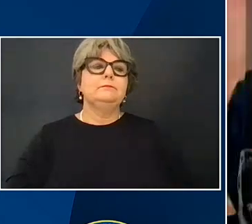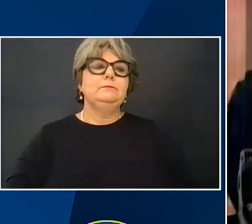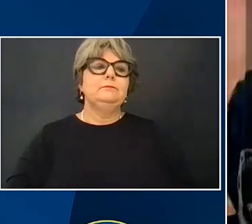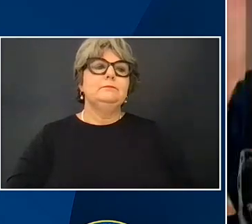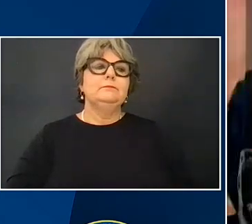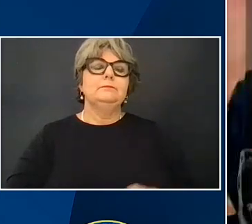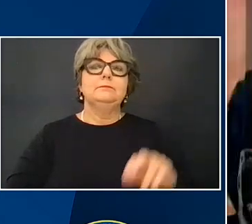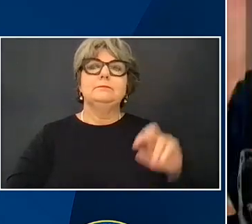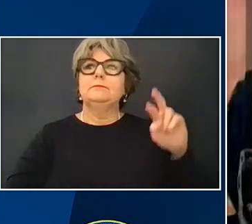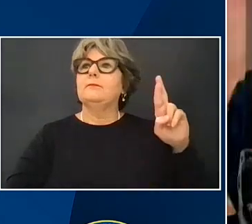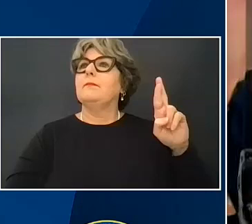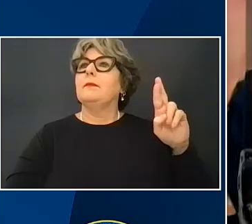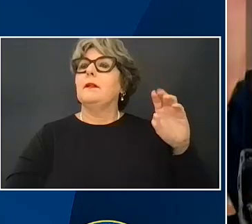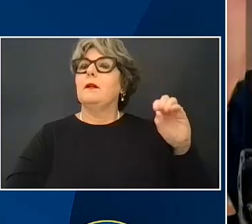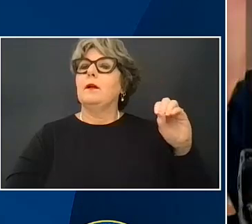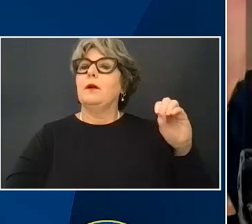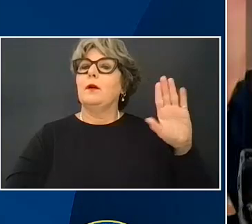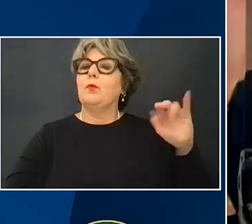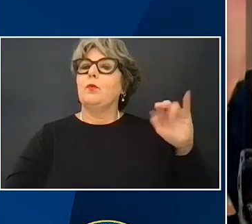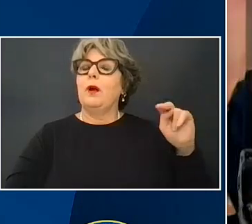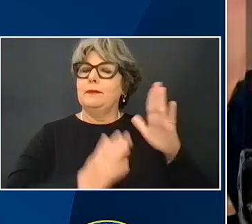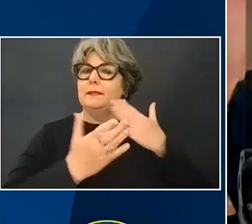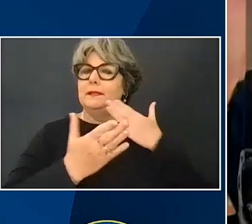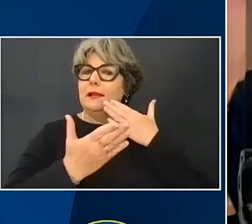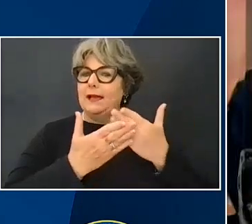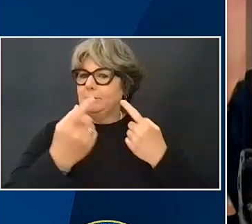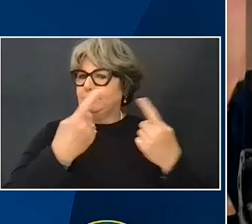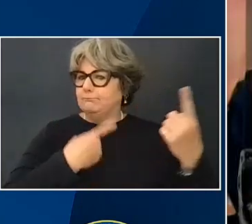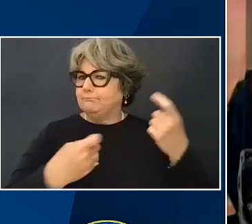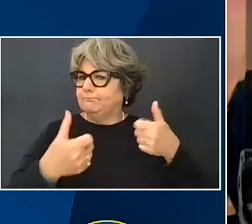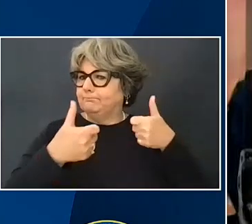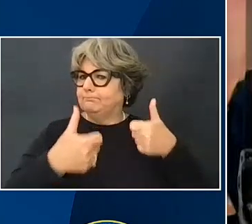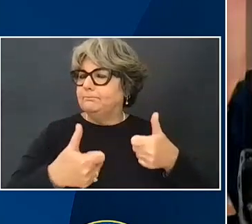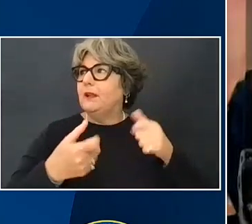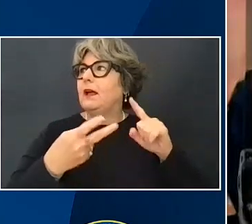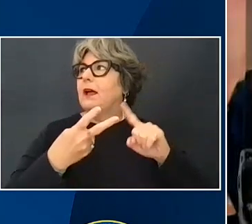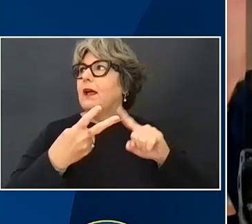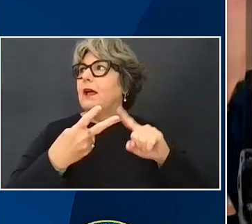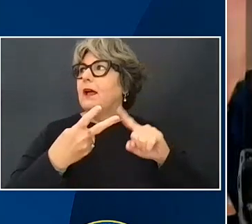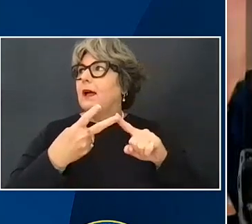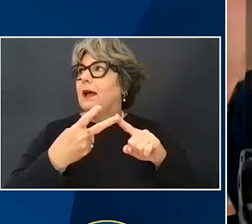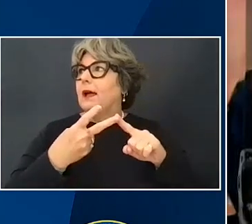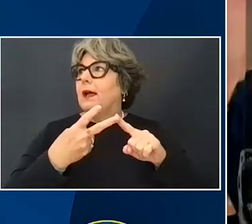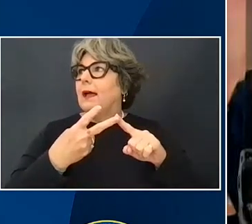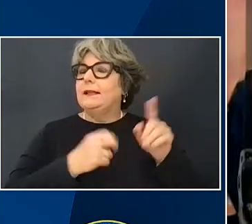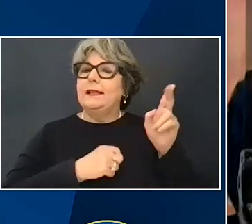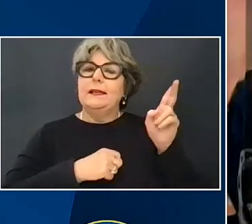questions about length and this is something where history may have a little to offer us.